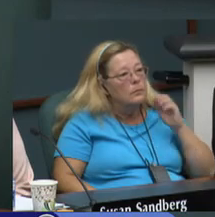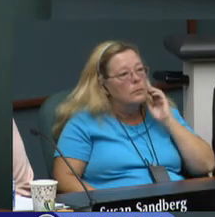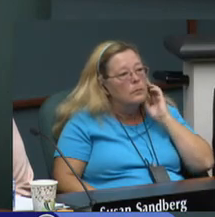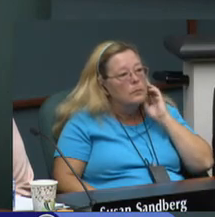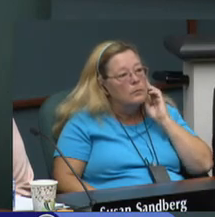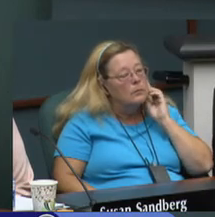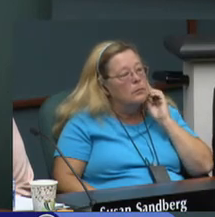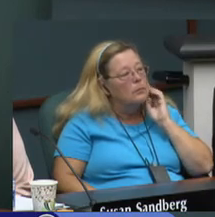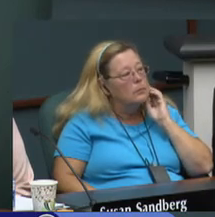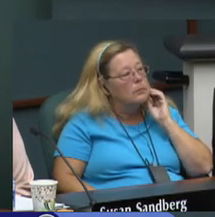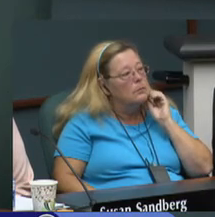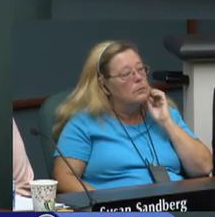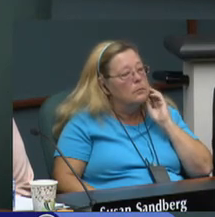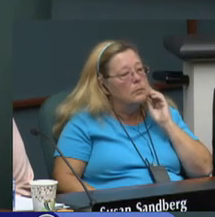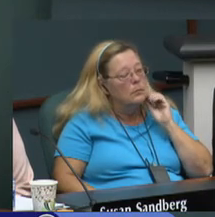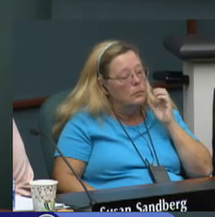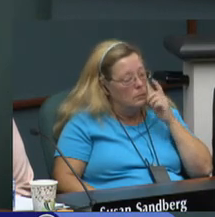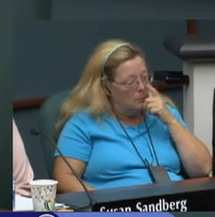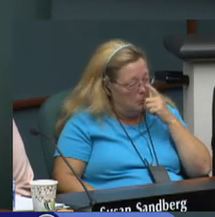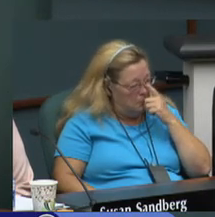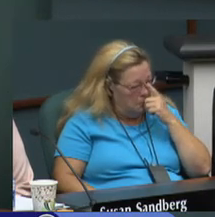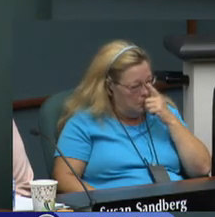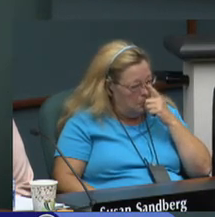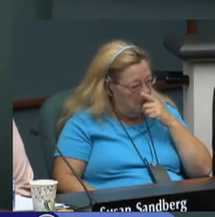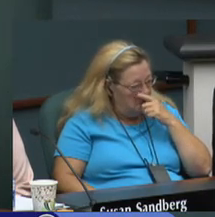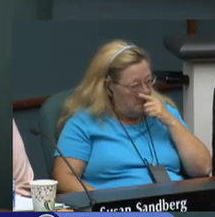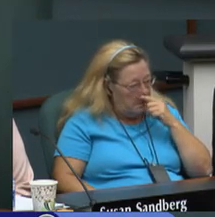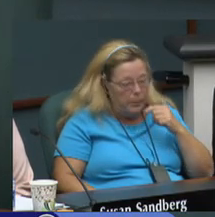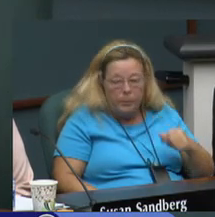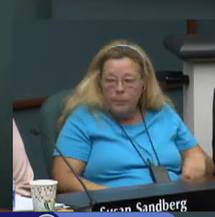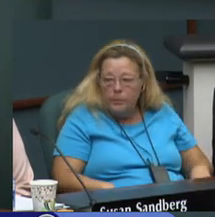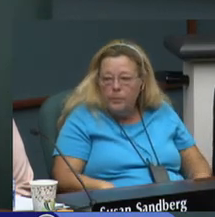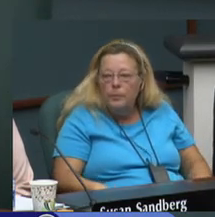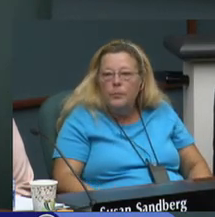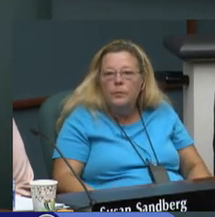translucent glass and behind it there just stairs and it really does not add